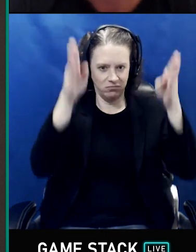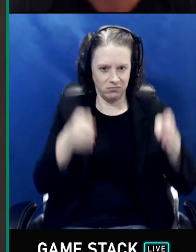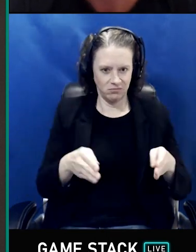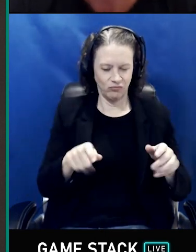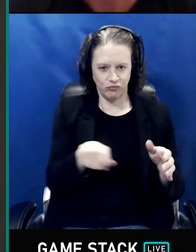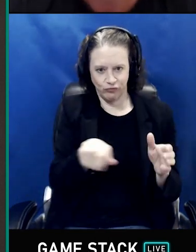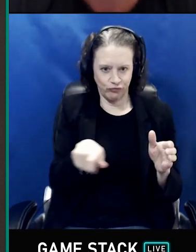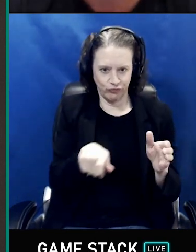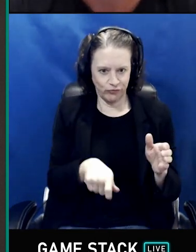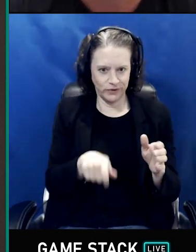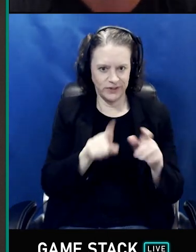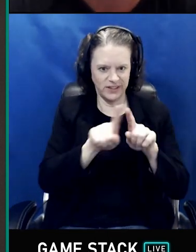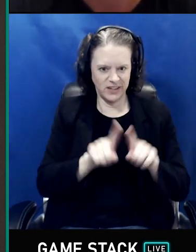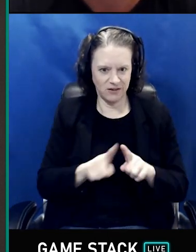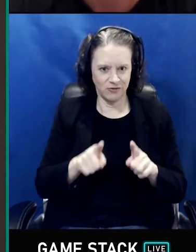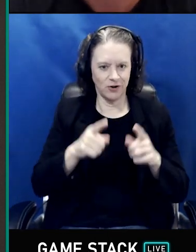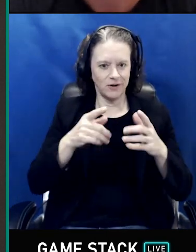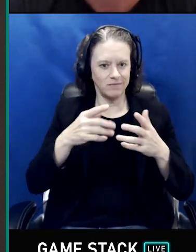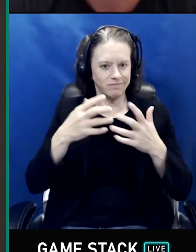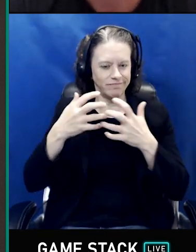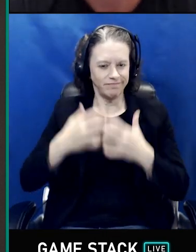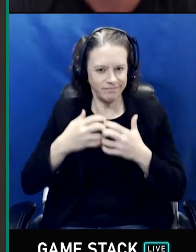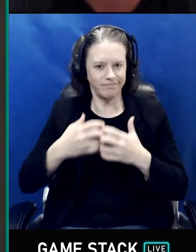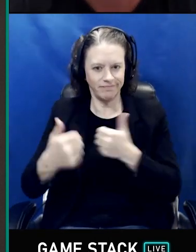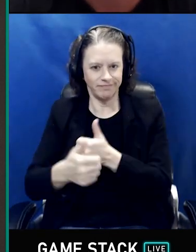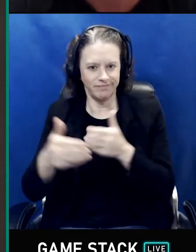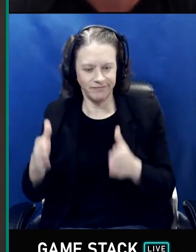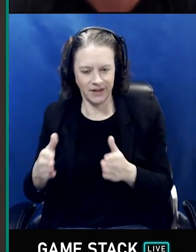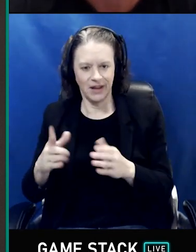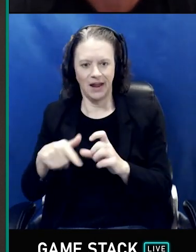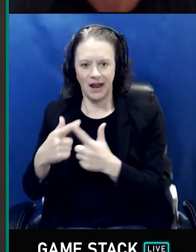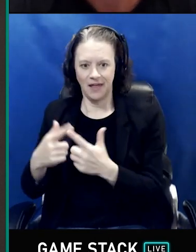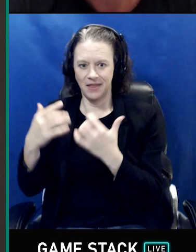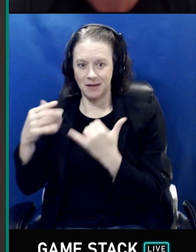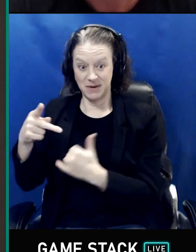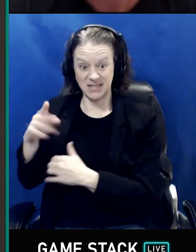the industry has continued to make gaming more accessible and